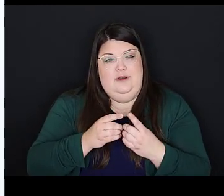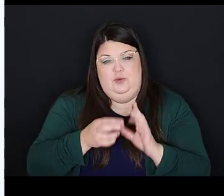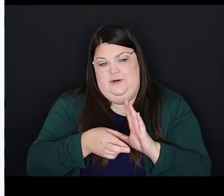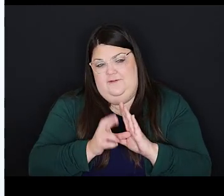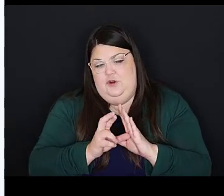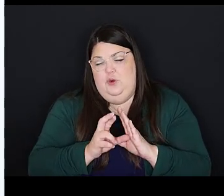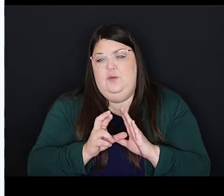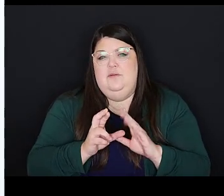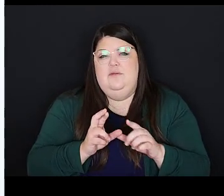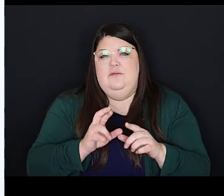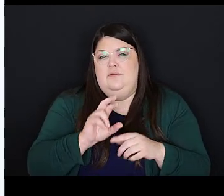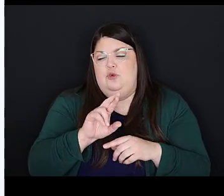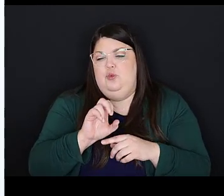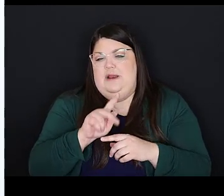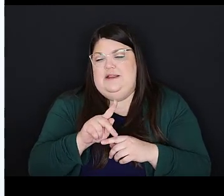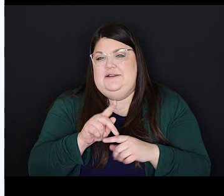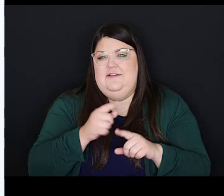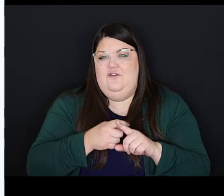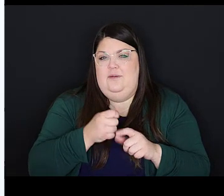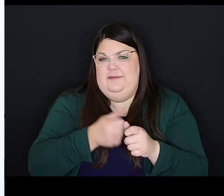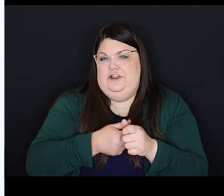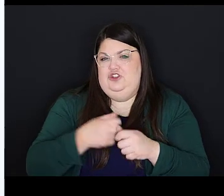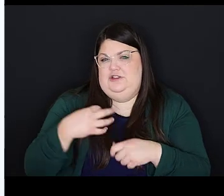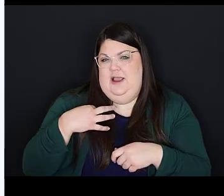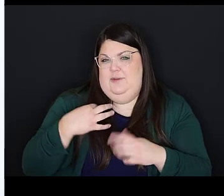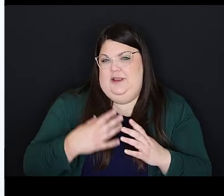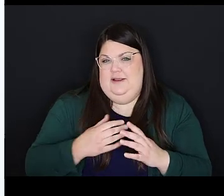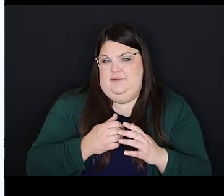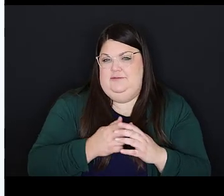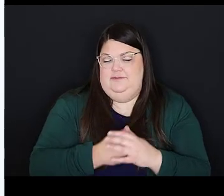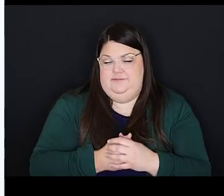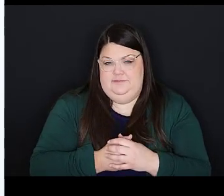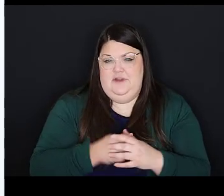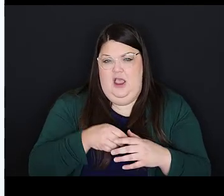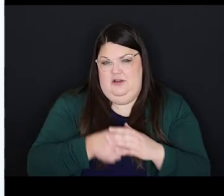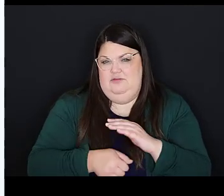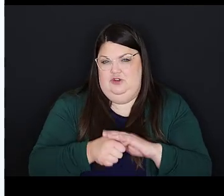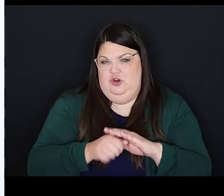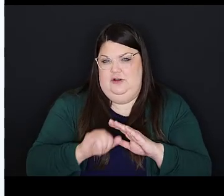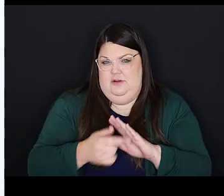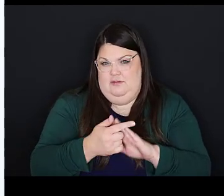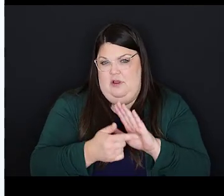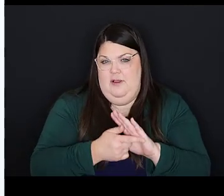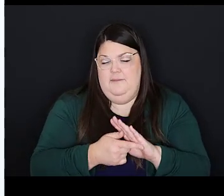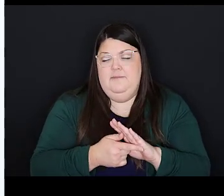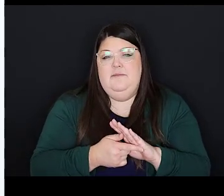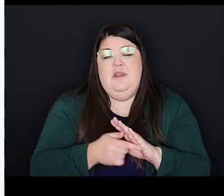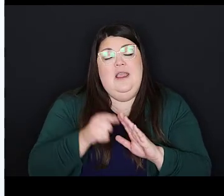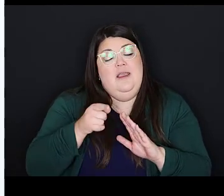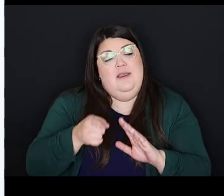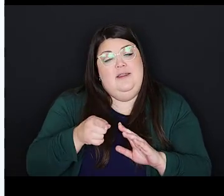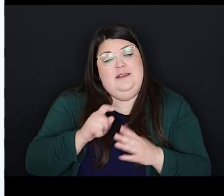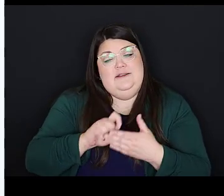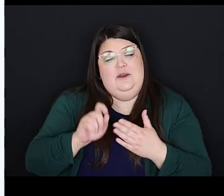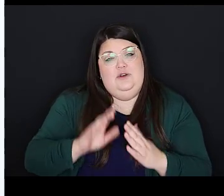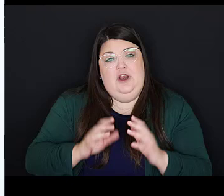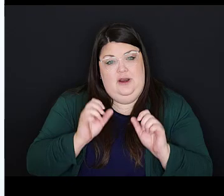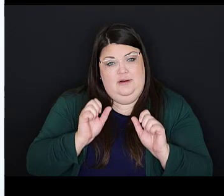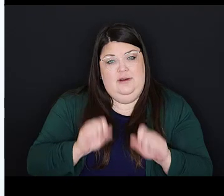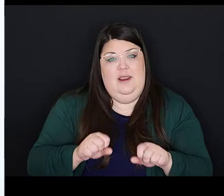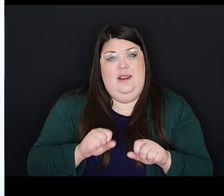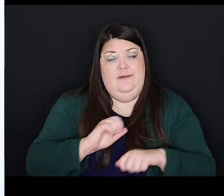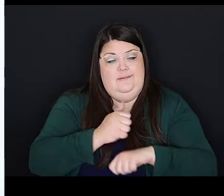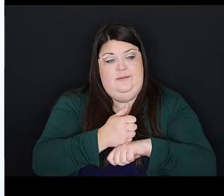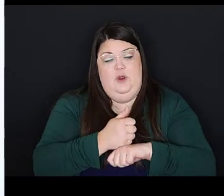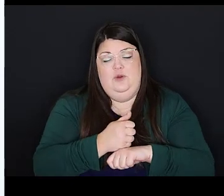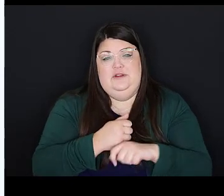posed by applicants. Under 2 C.F.R. 3474.10, the Secretary may impose specific conditions and,